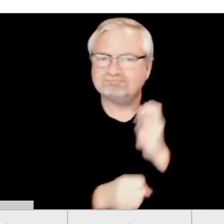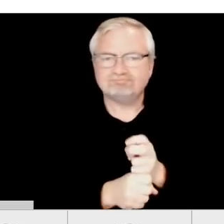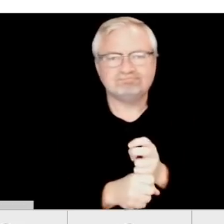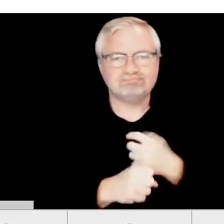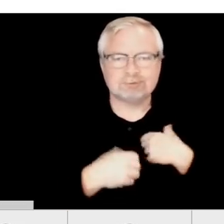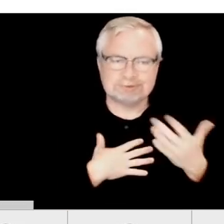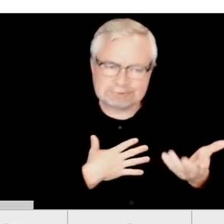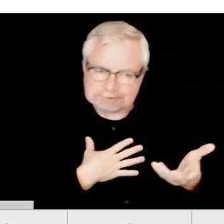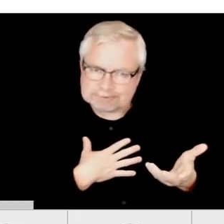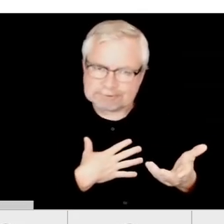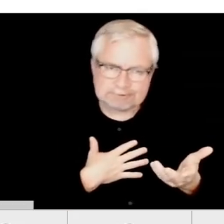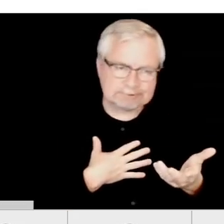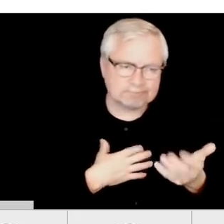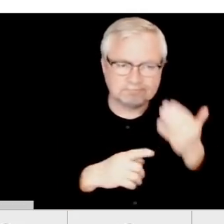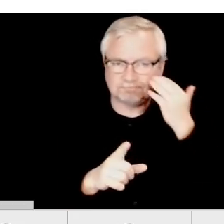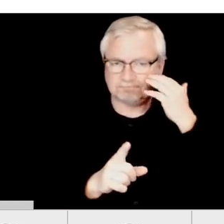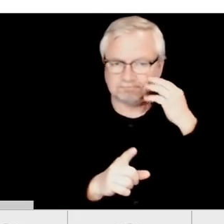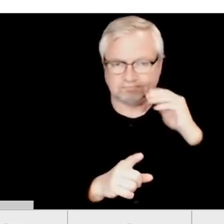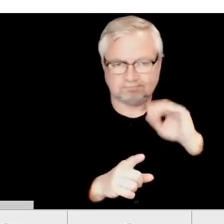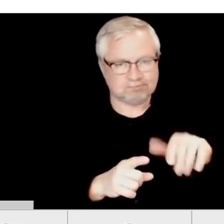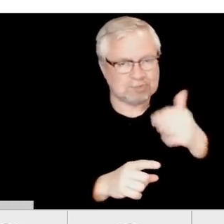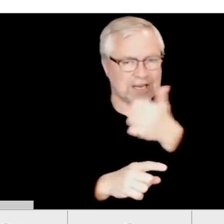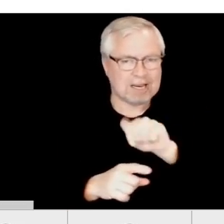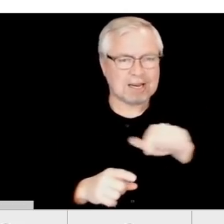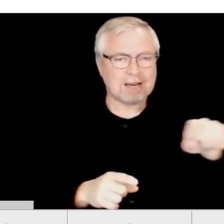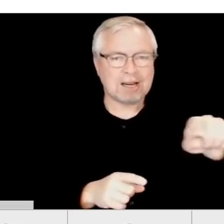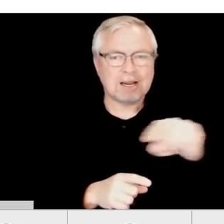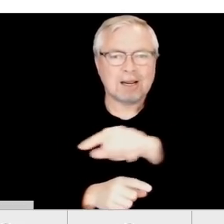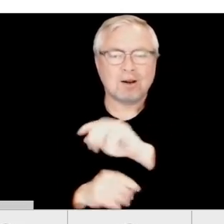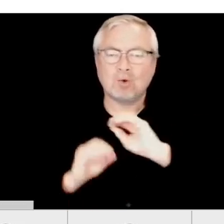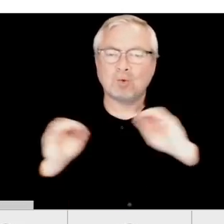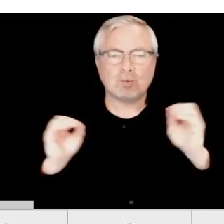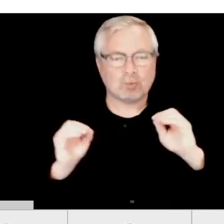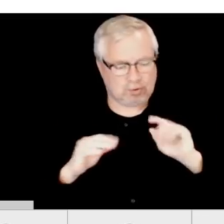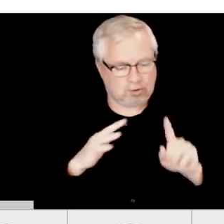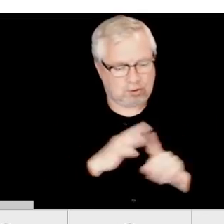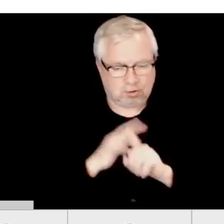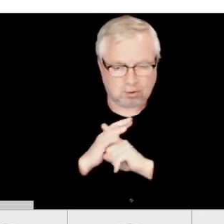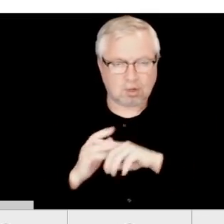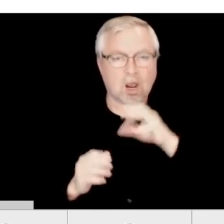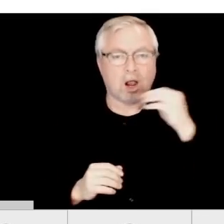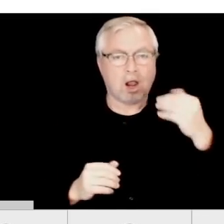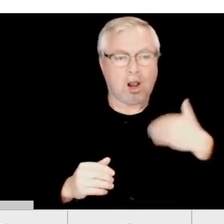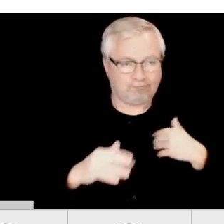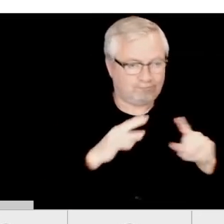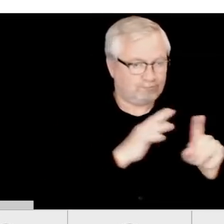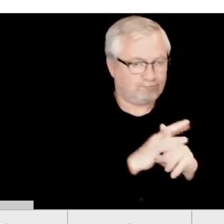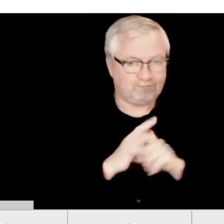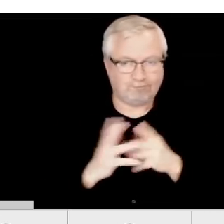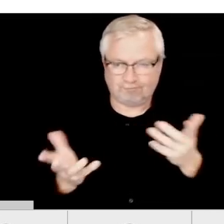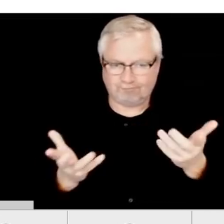patients, but we don't know what role they play in disease transmission other than that they do play a role.